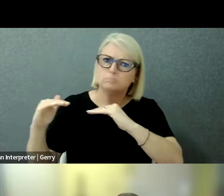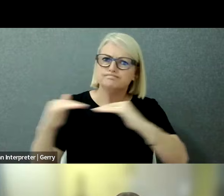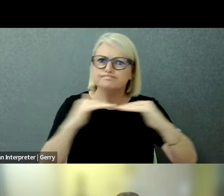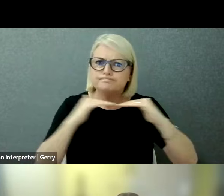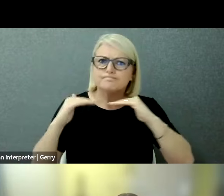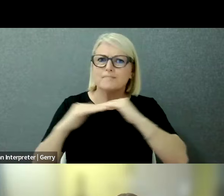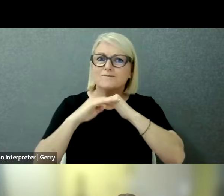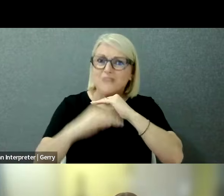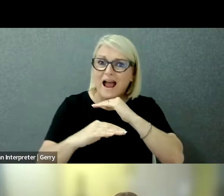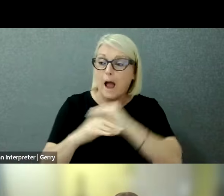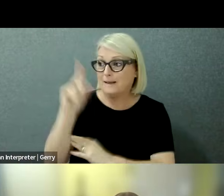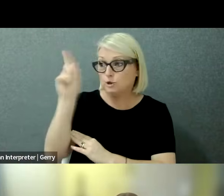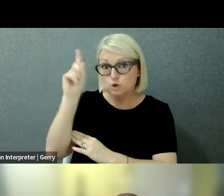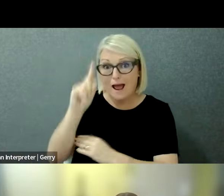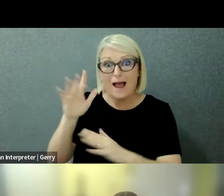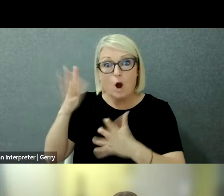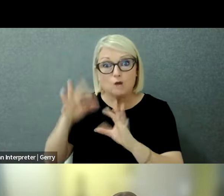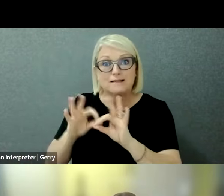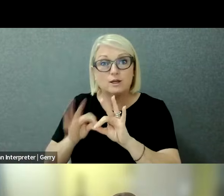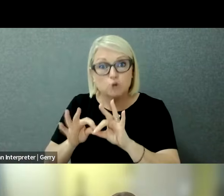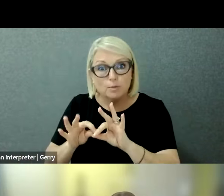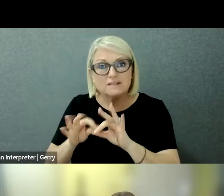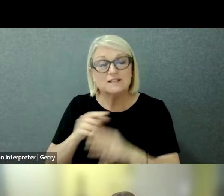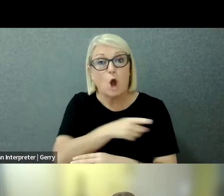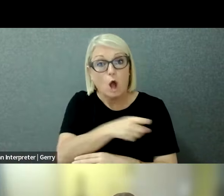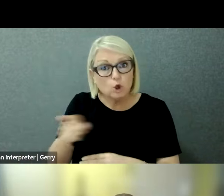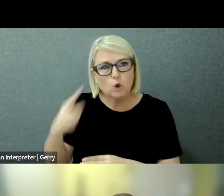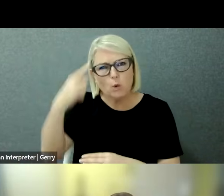Auslan interpreters. You thought from the start, how are we going to present this webinar that as